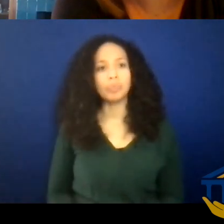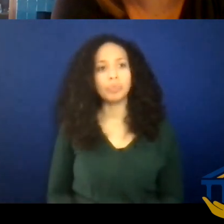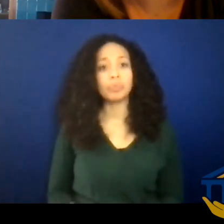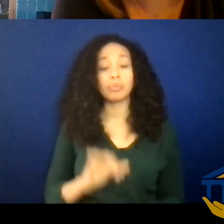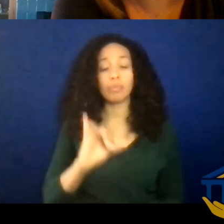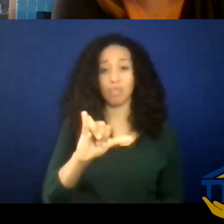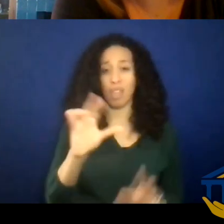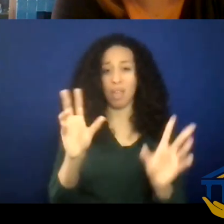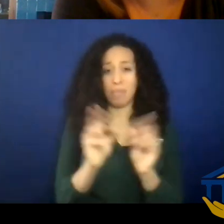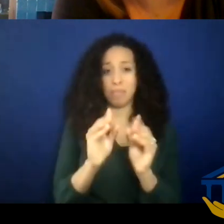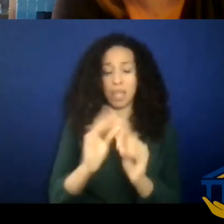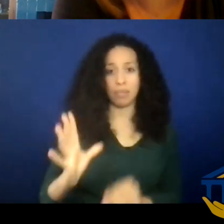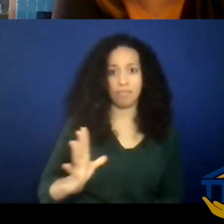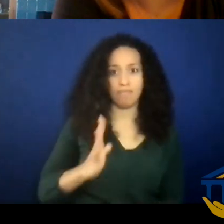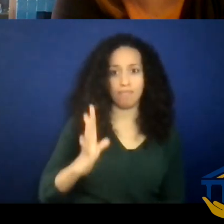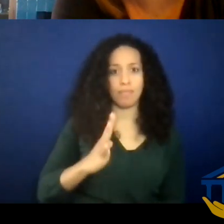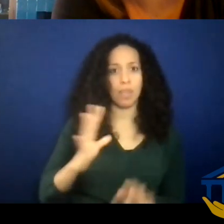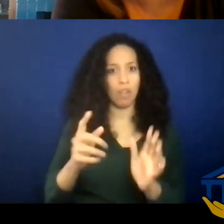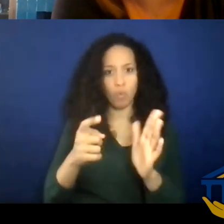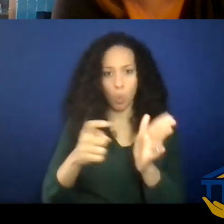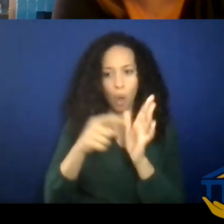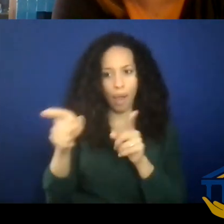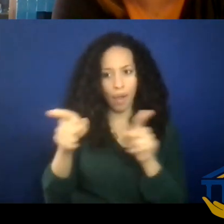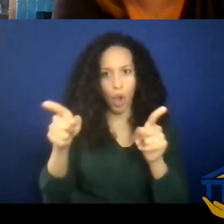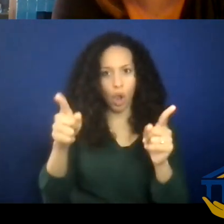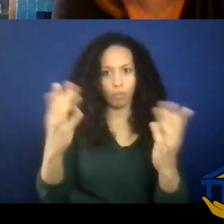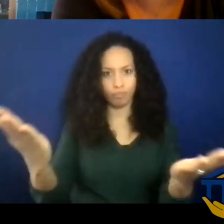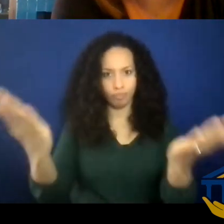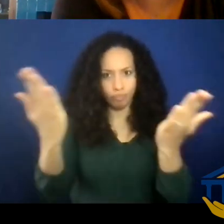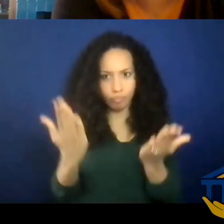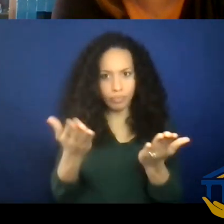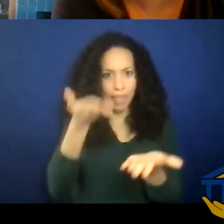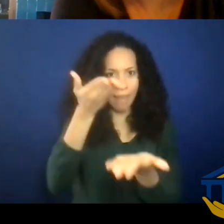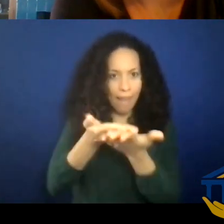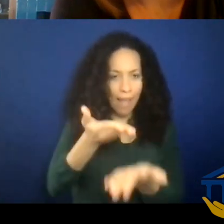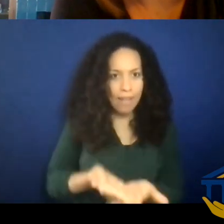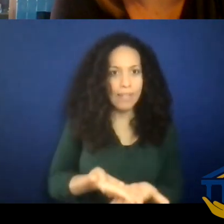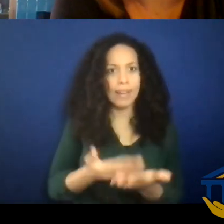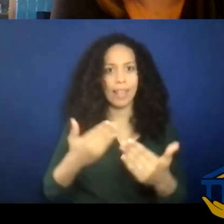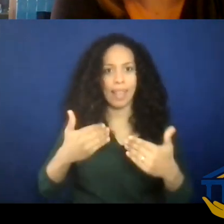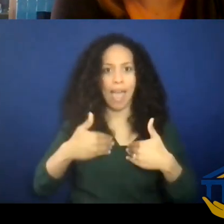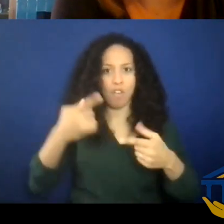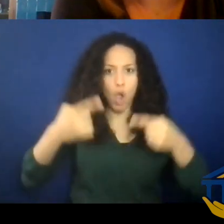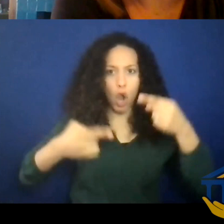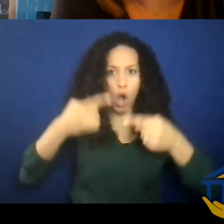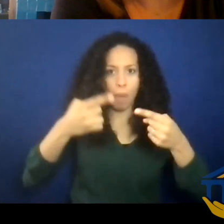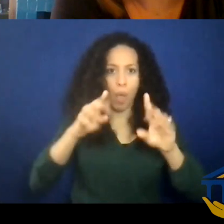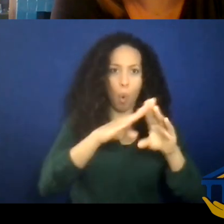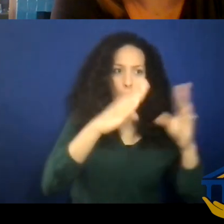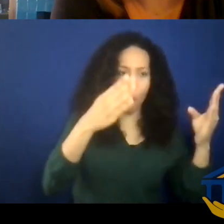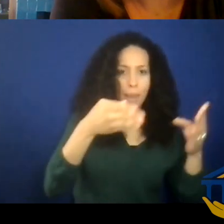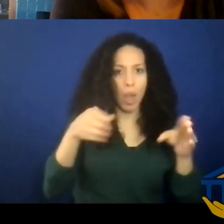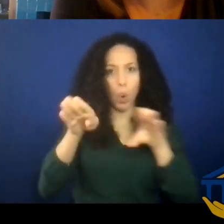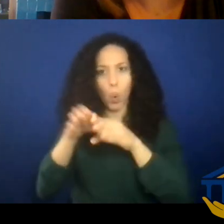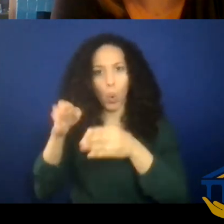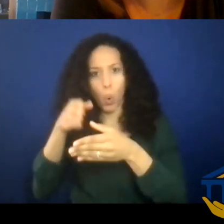evidence and opening and closing arguments and calling witnesses. So, while it is meant to be